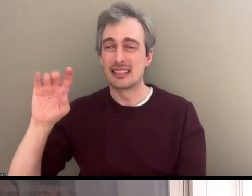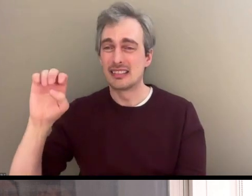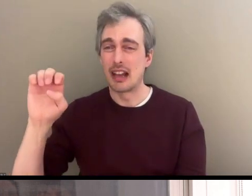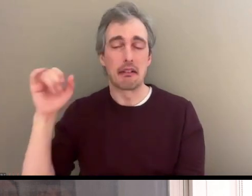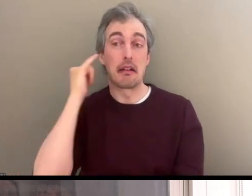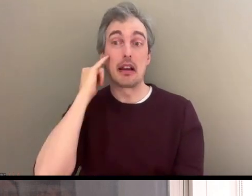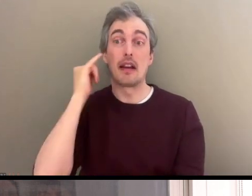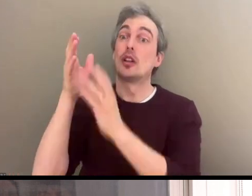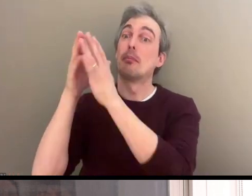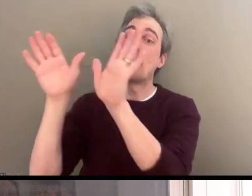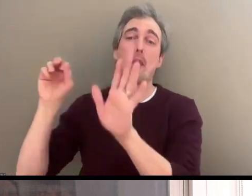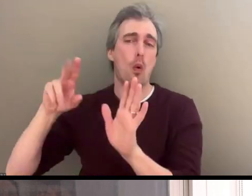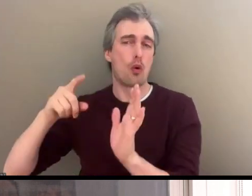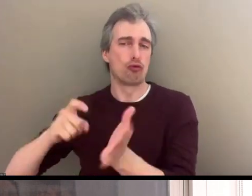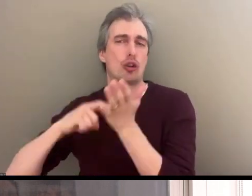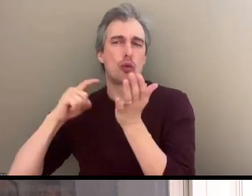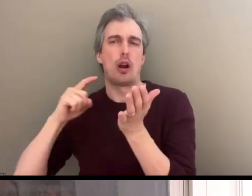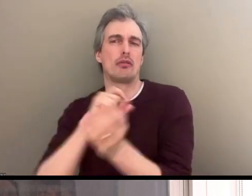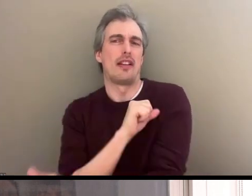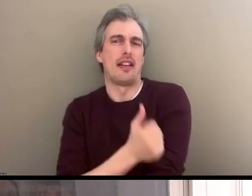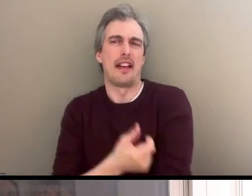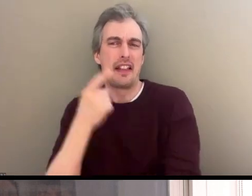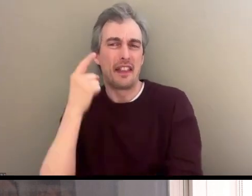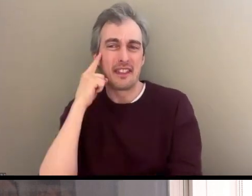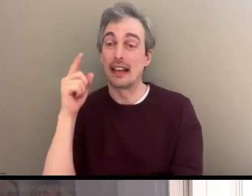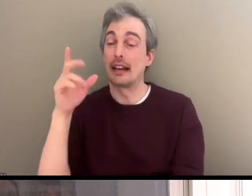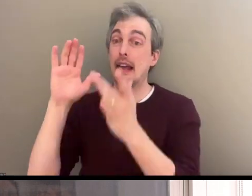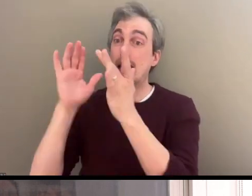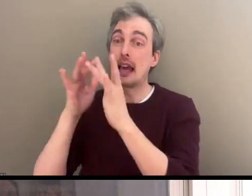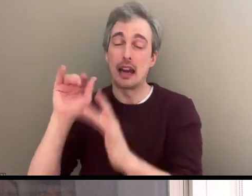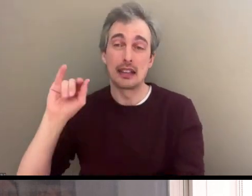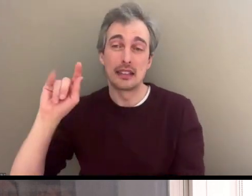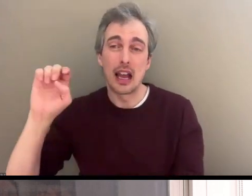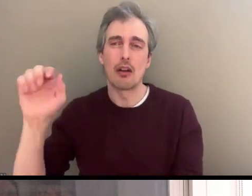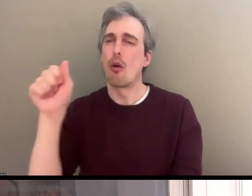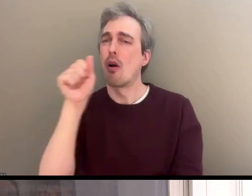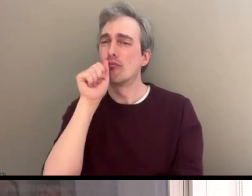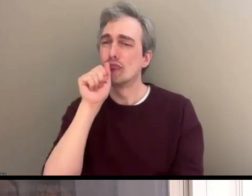So think intranet sites, think private sites, and audits for key areas